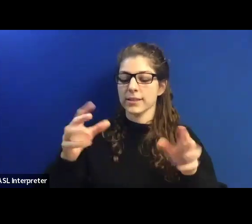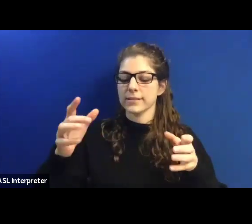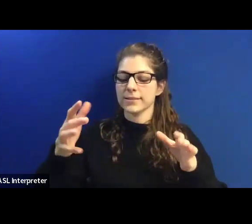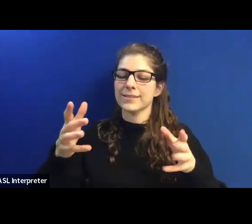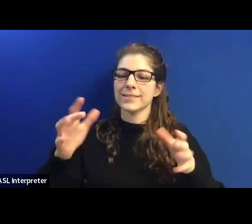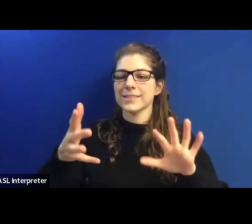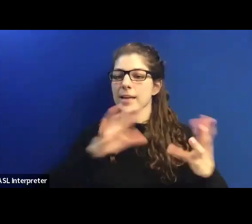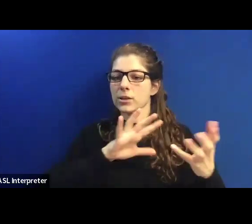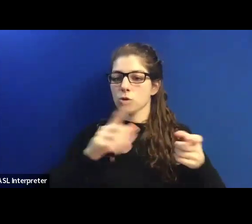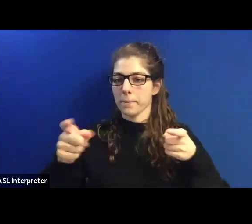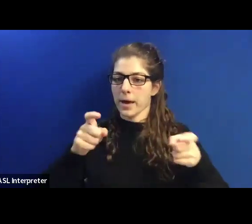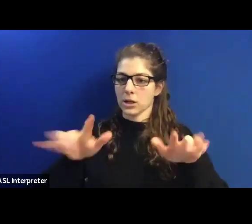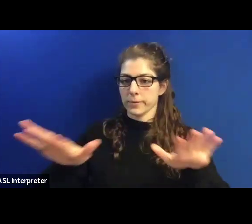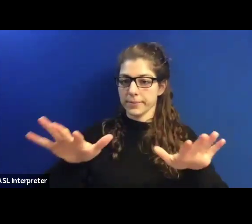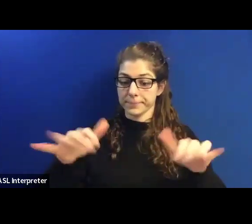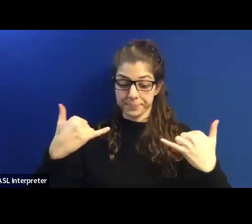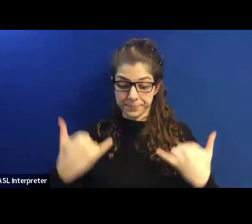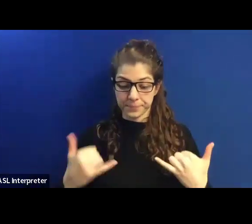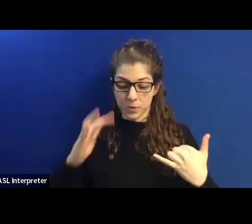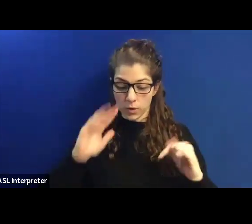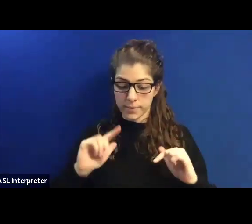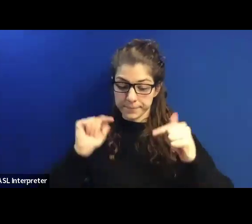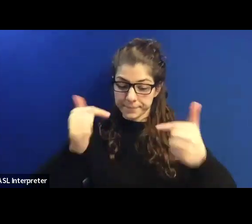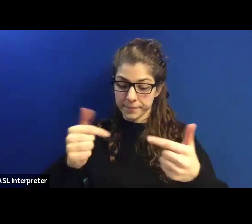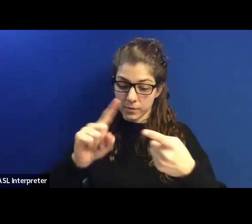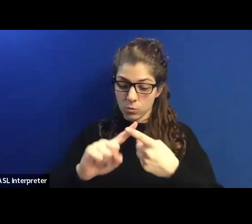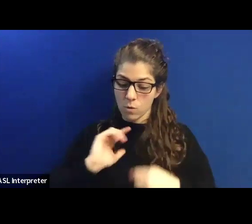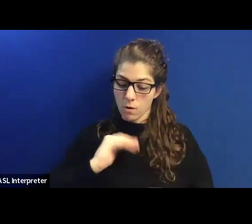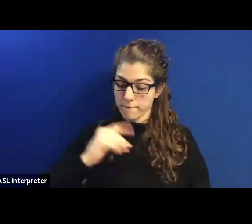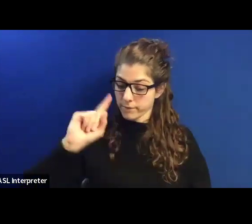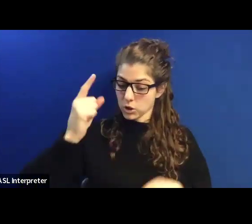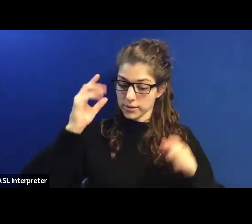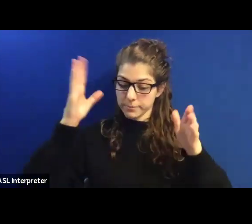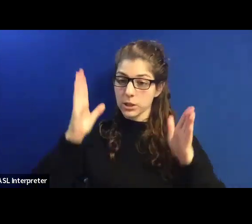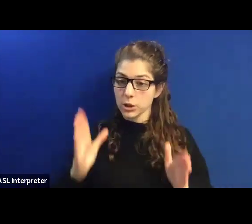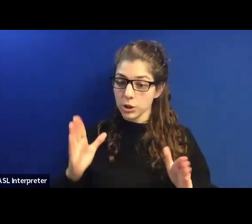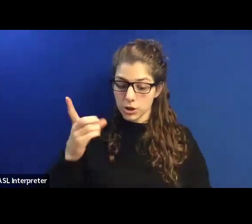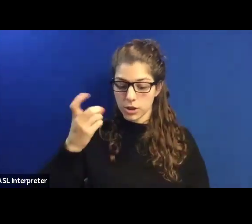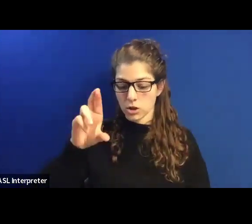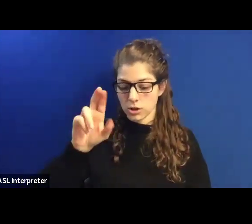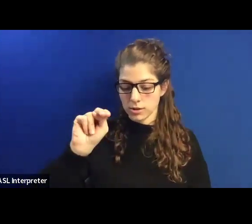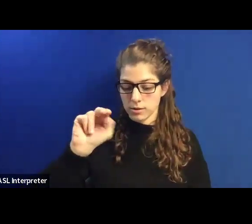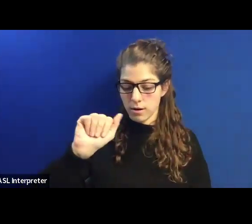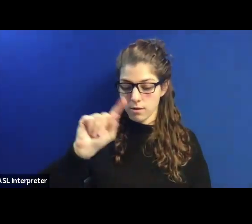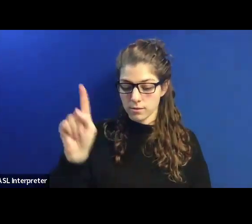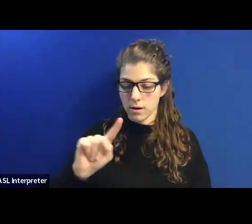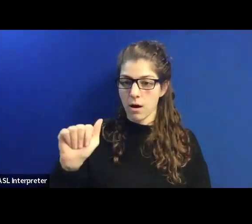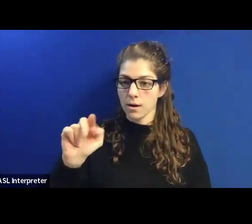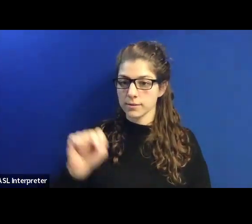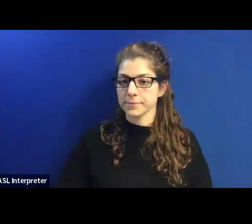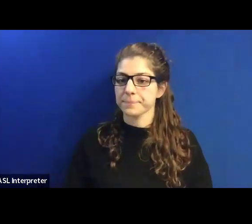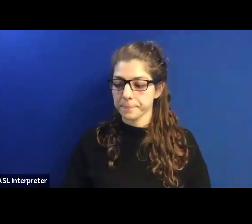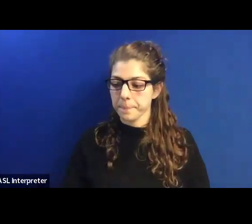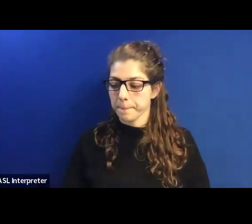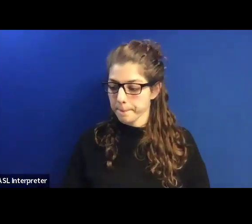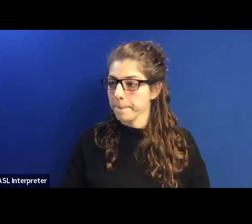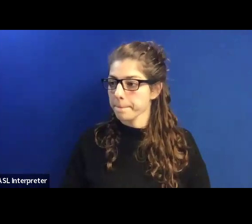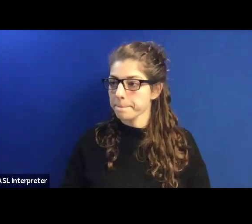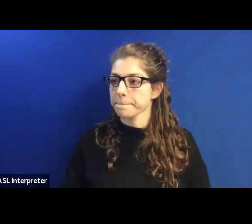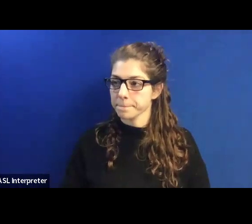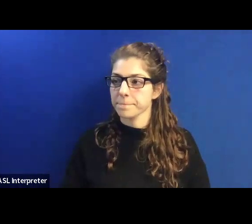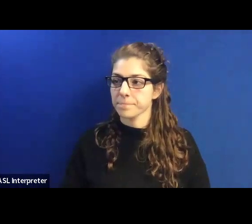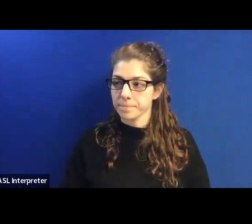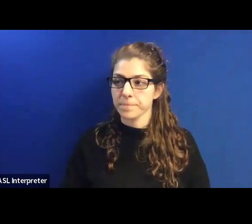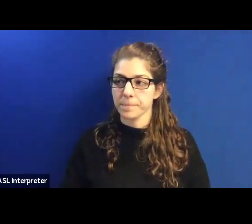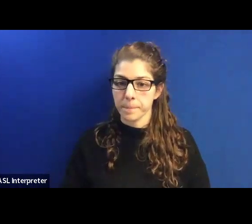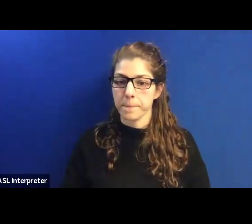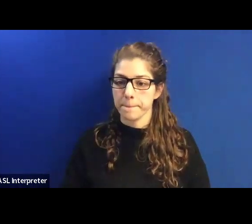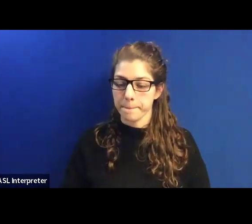And now I will turn it over to our first speaker, Dr. Nazan Koluman.